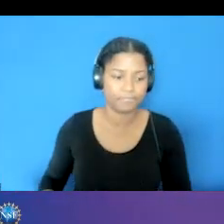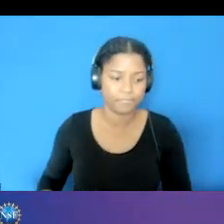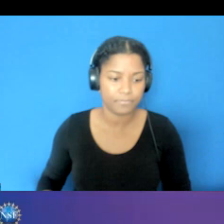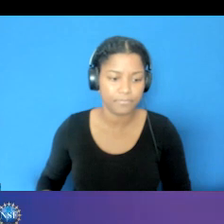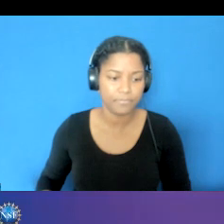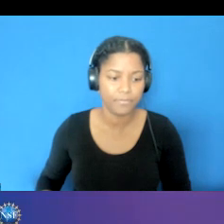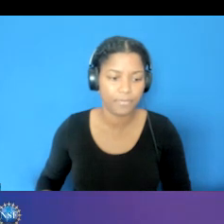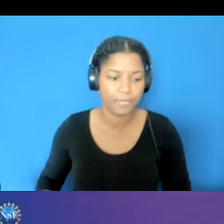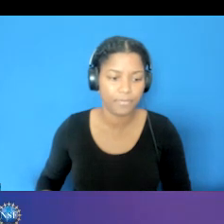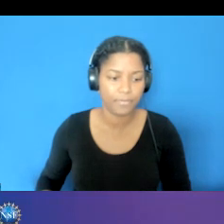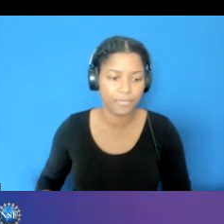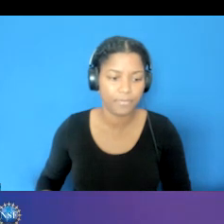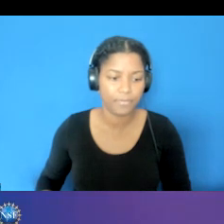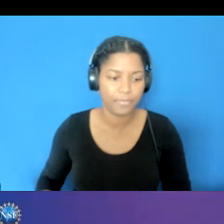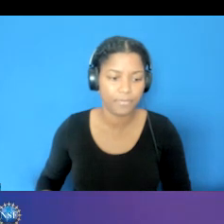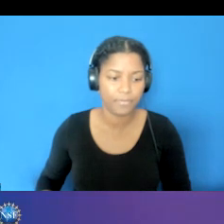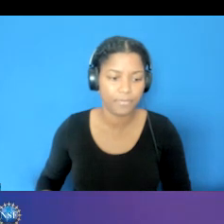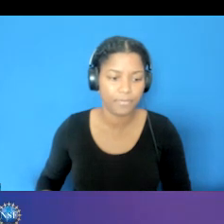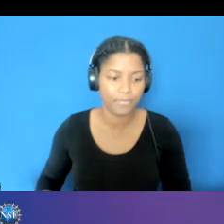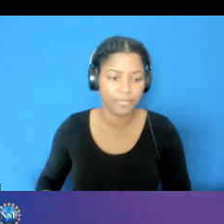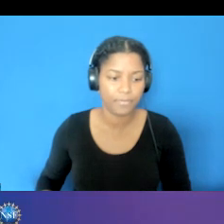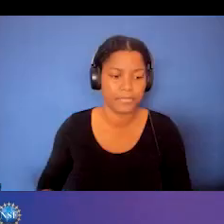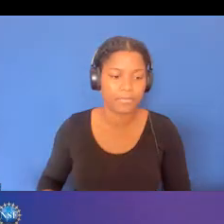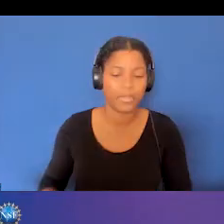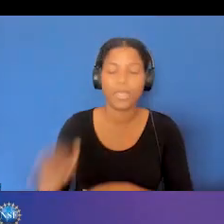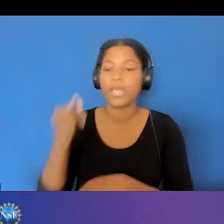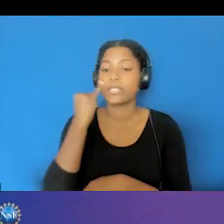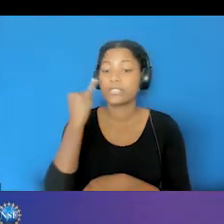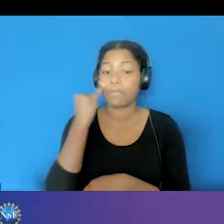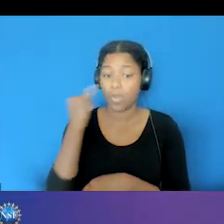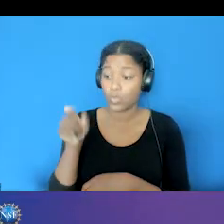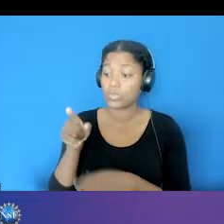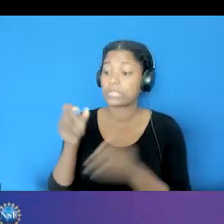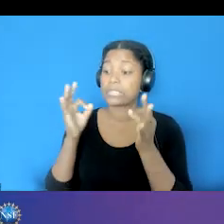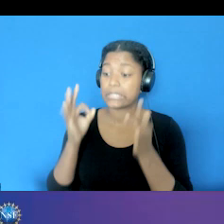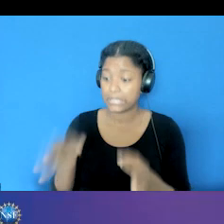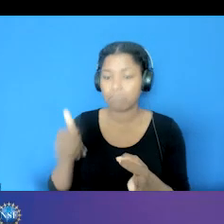Now, if the decision to award is made, the funds will be obligated by the grants officer.